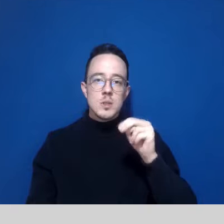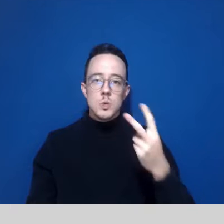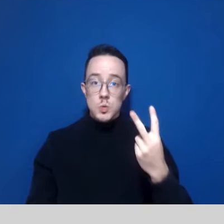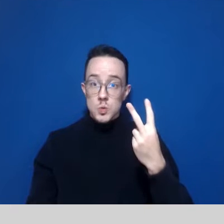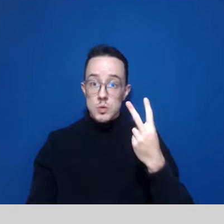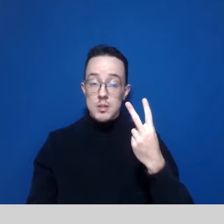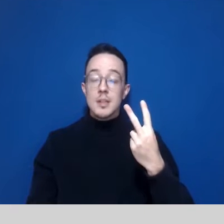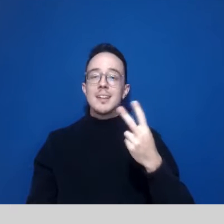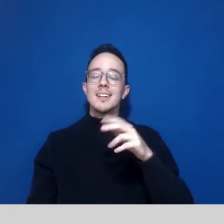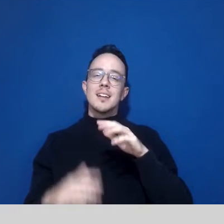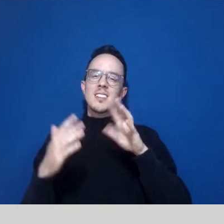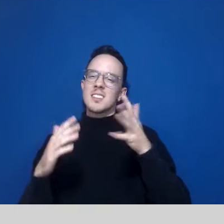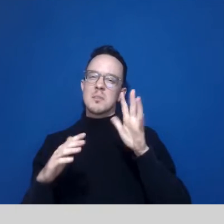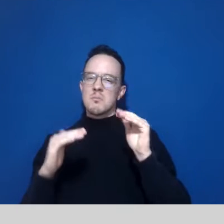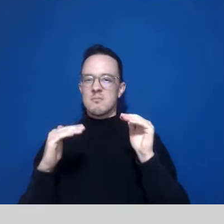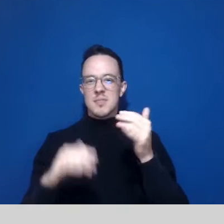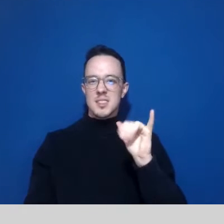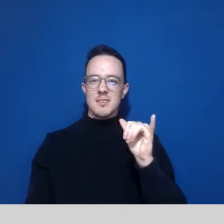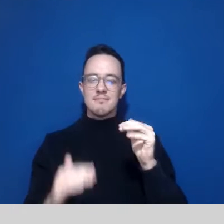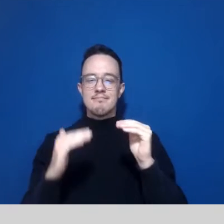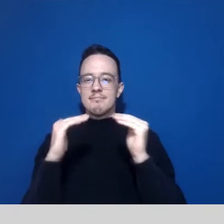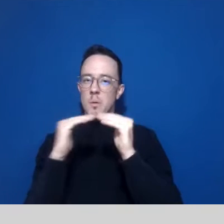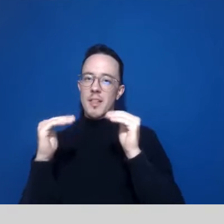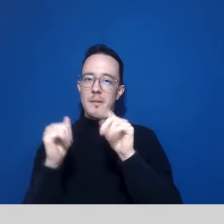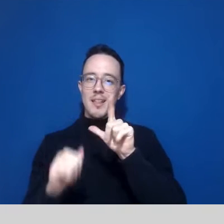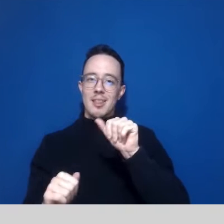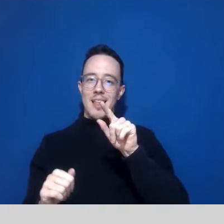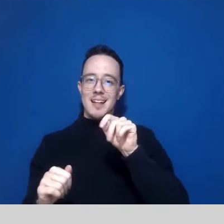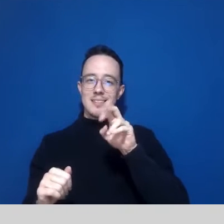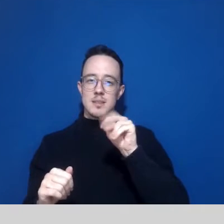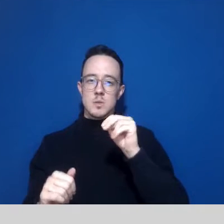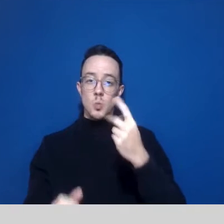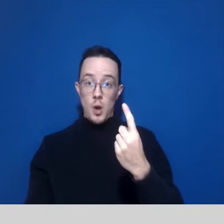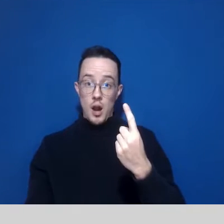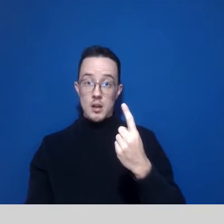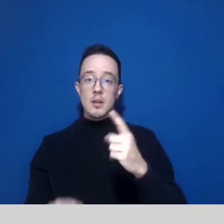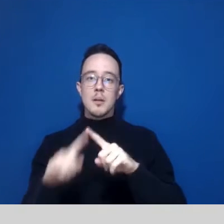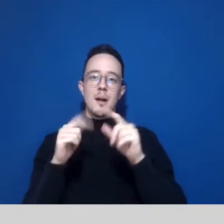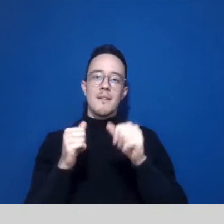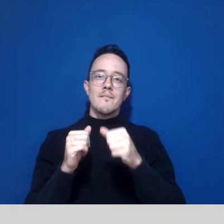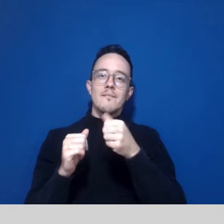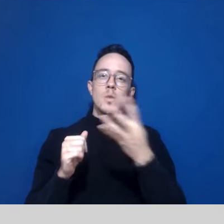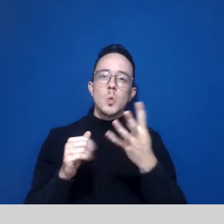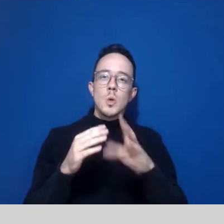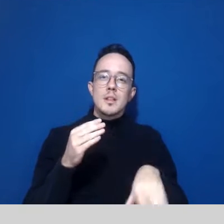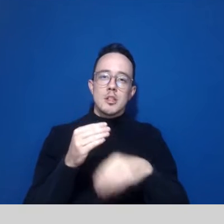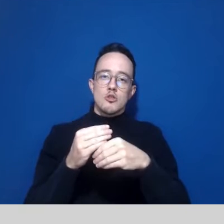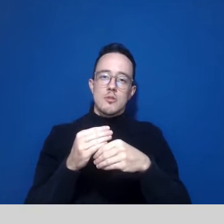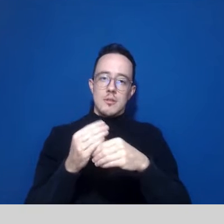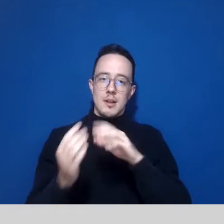where this is almost the equivalent of a Latin-1, but just a few characters that are in Western European languages